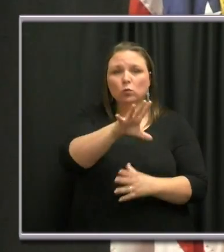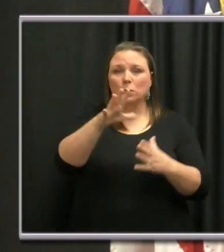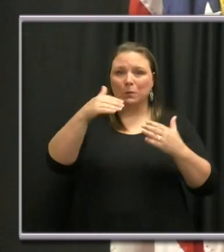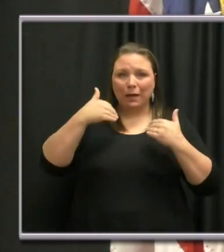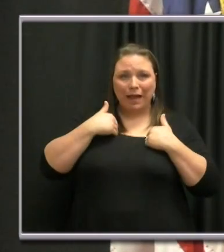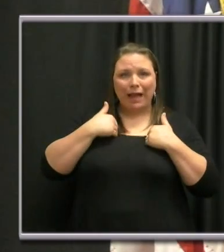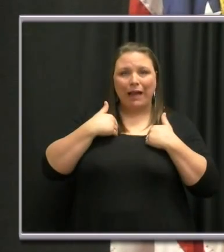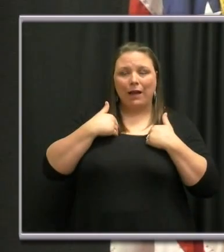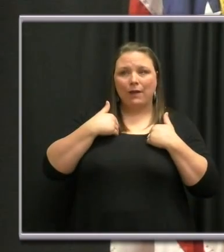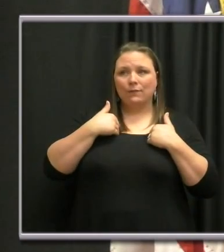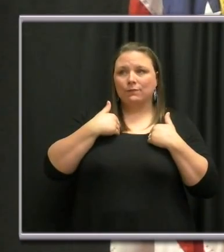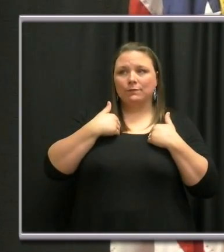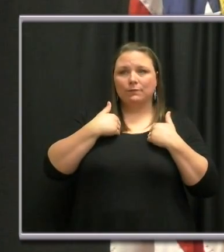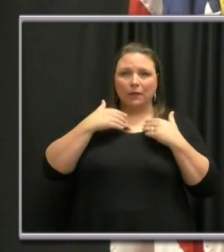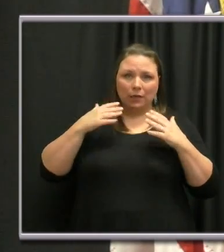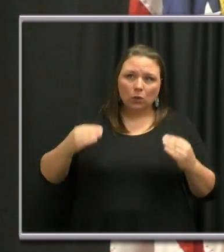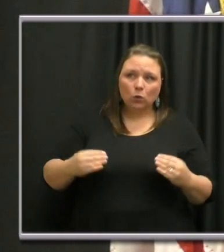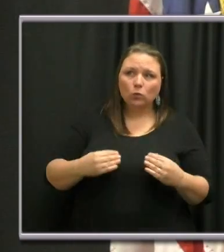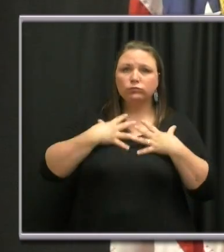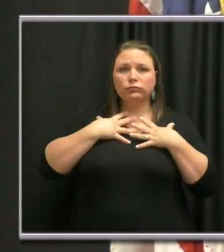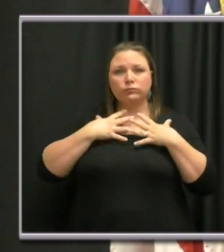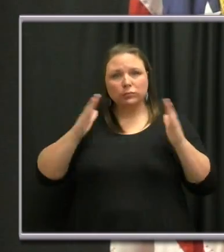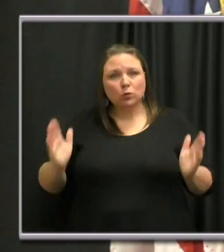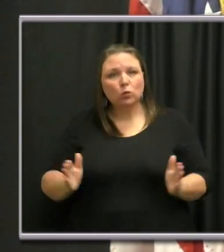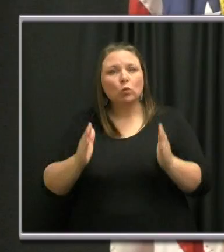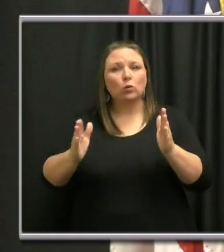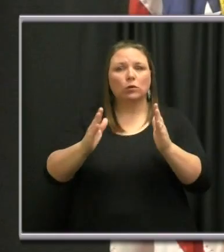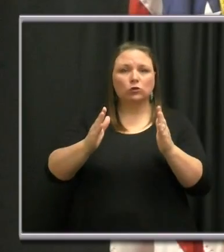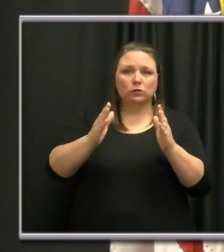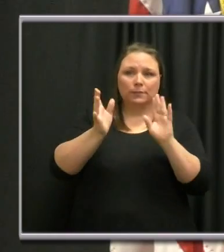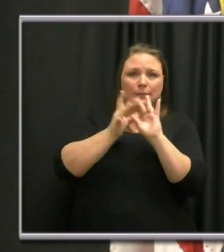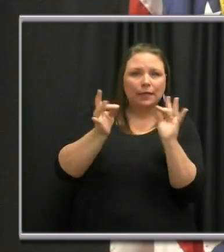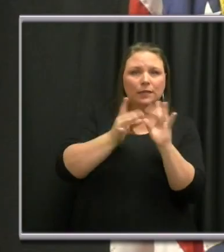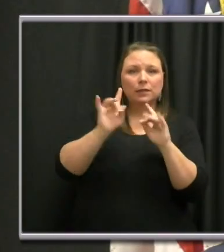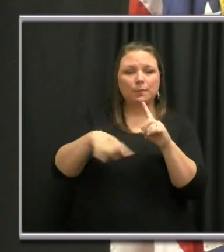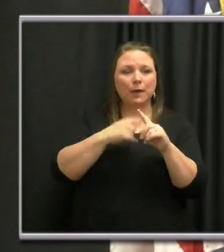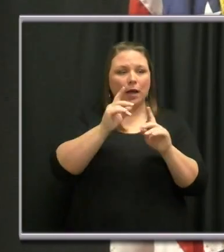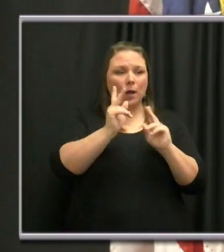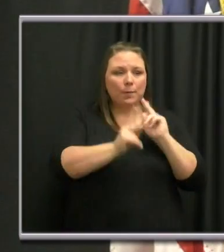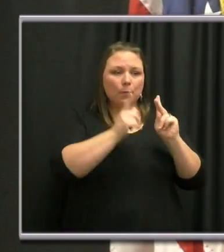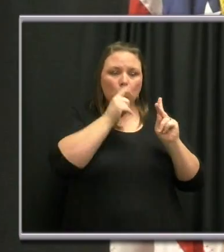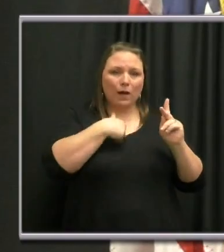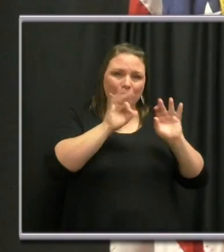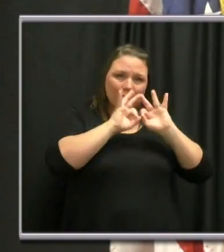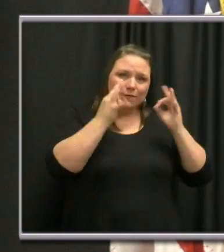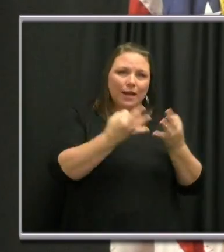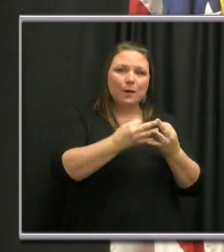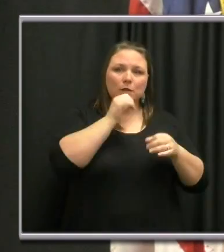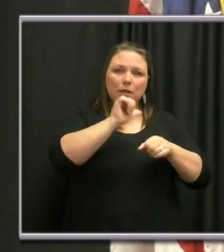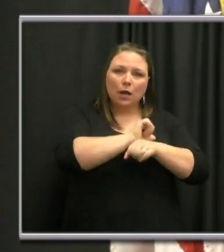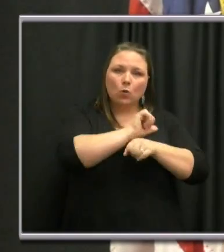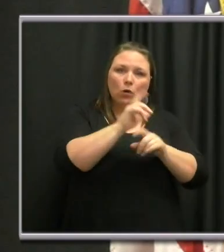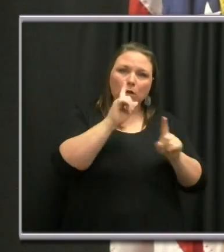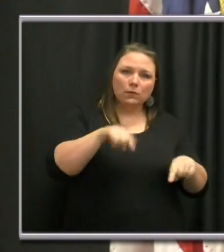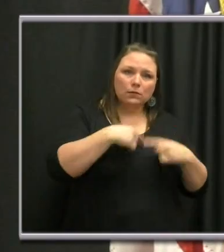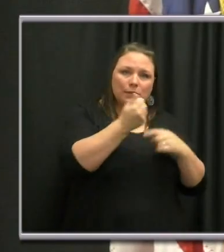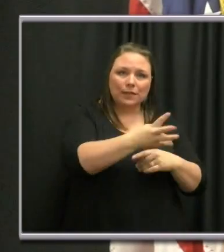THOSE BEYOND JUST THE DIRECTION OF THE ORDER ANY ENCOURAGING WORDS THAT YOU ALL CAN SHARE